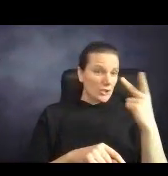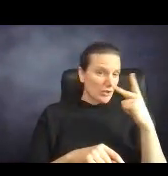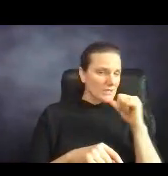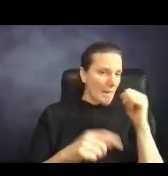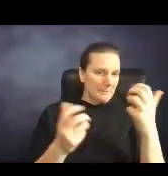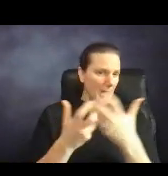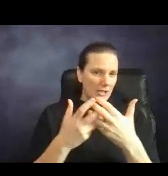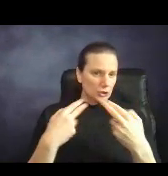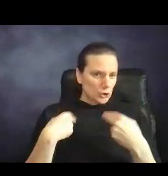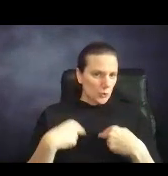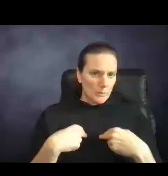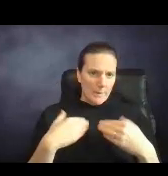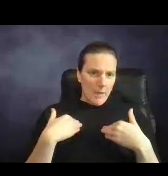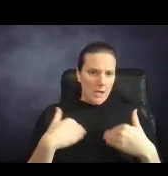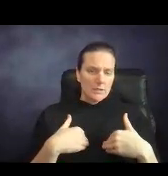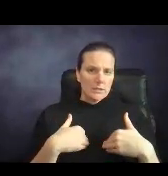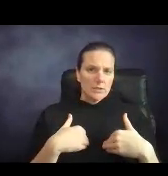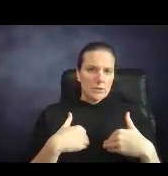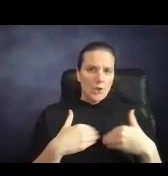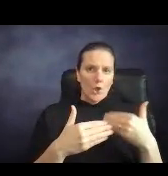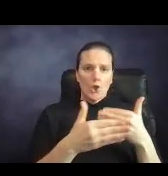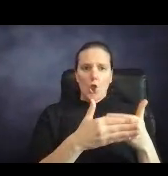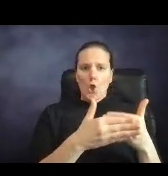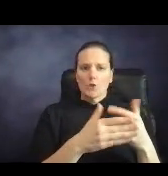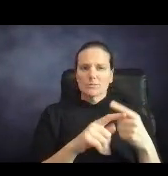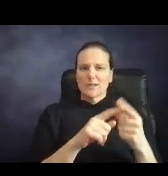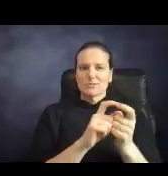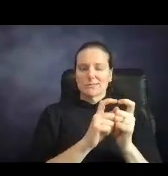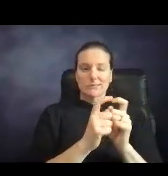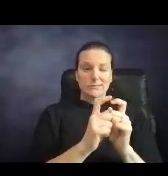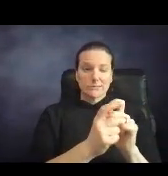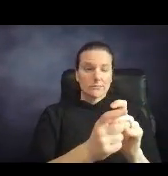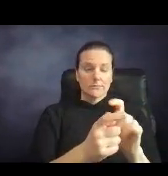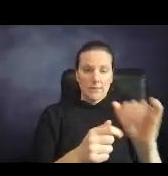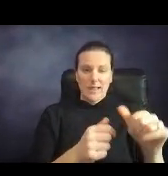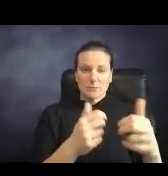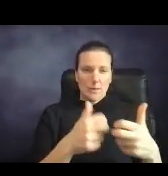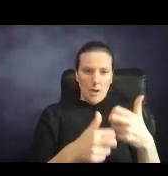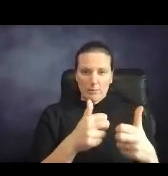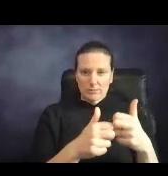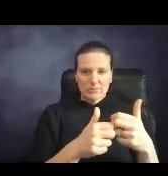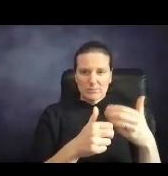It's close, but it starts to go through other transformations. And so that's why it is problematic. You're again, using the liver.